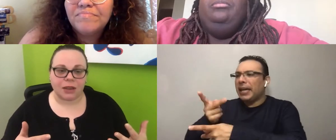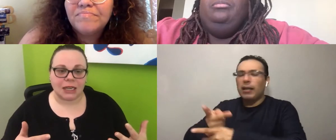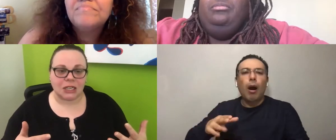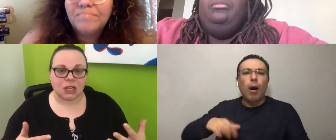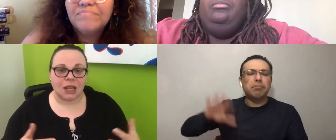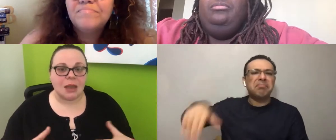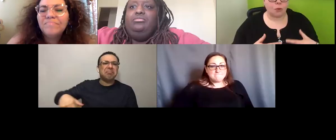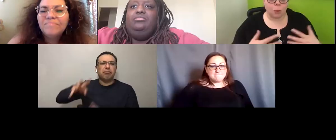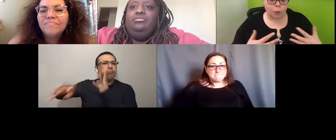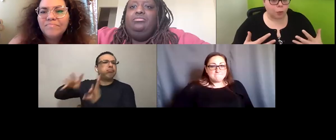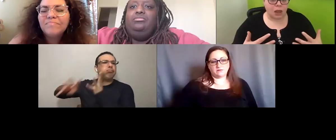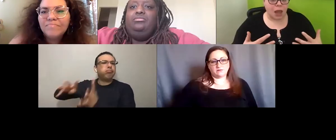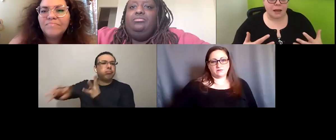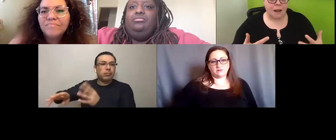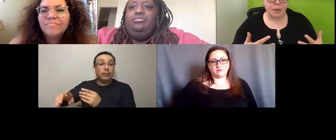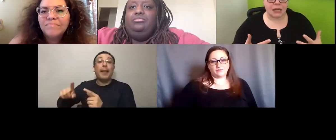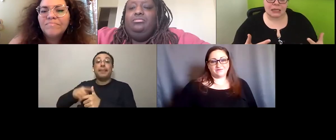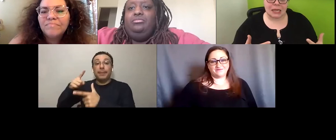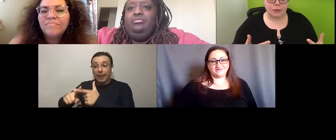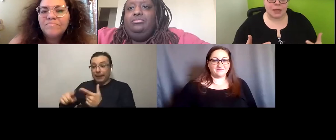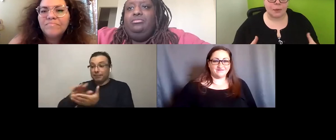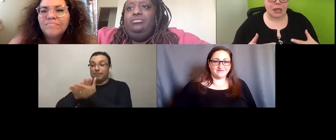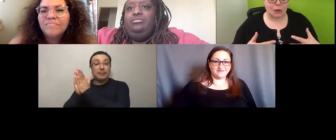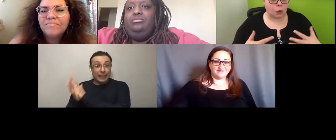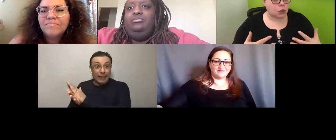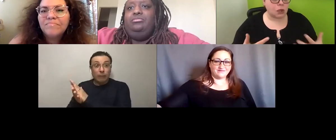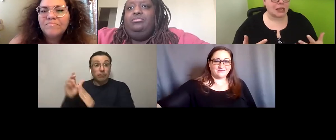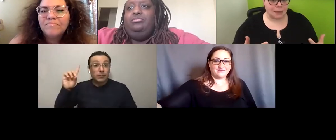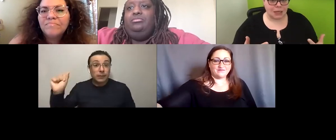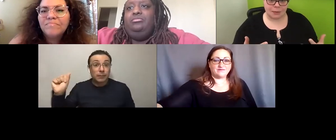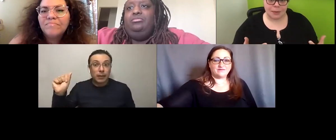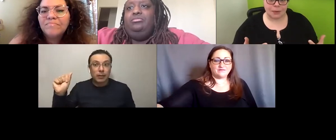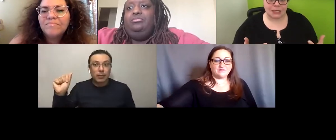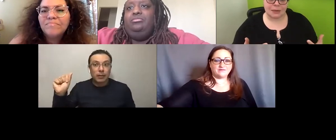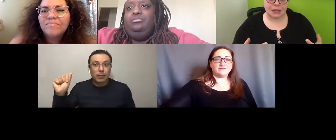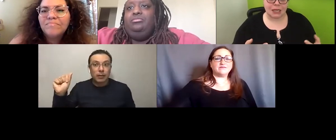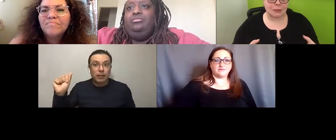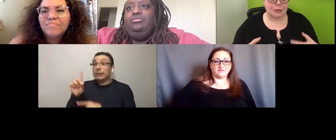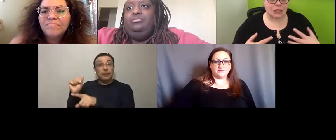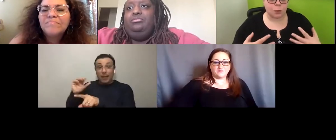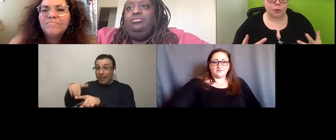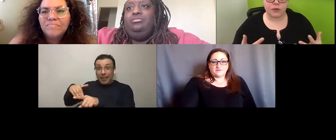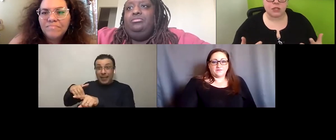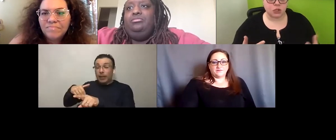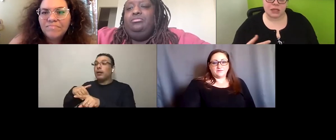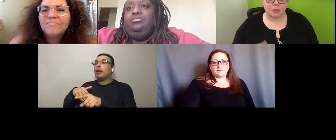We’re locking up nondisabled people and we’re turning them into people with disabilities because we refuse to treat them with dignity.